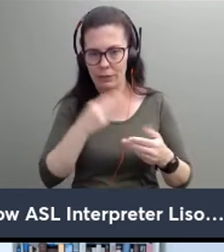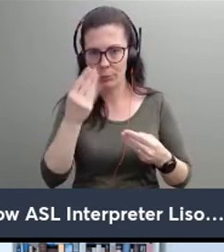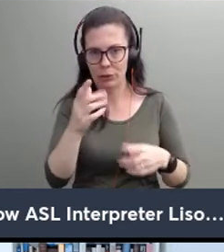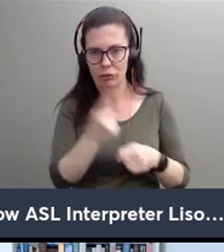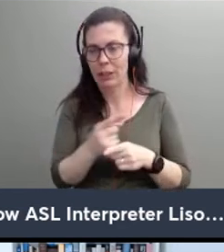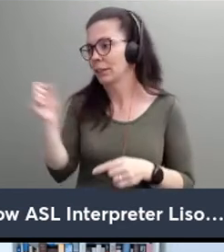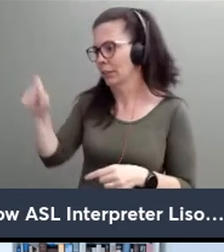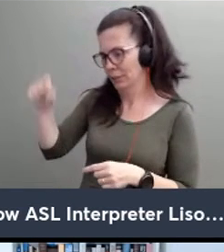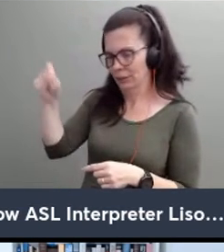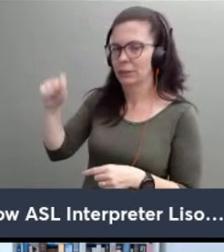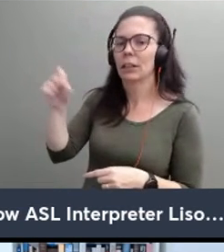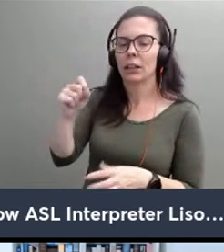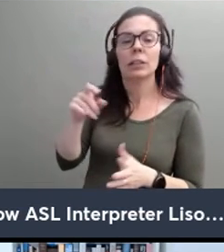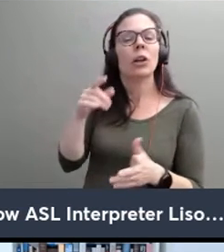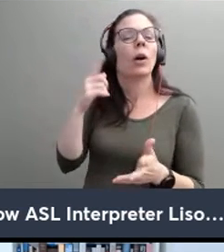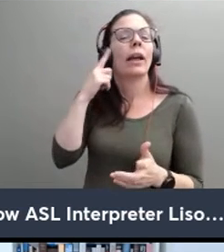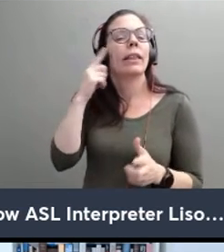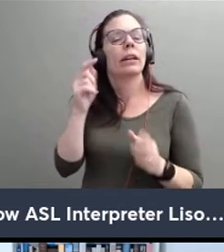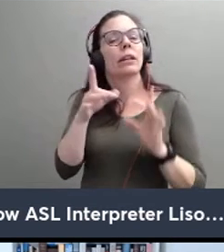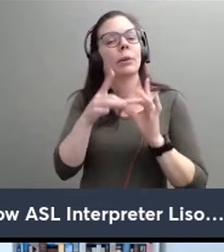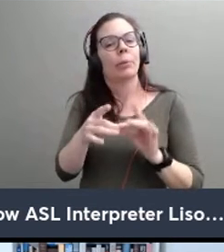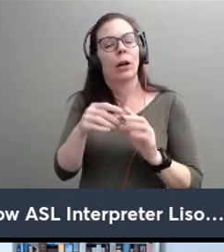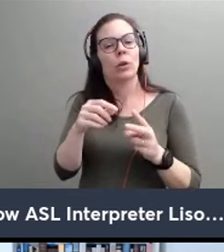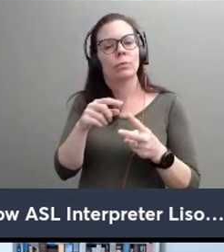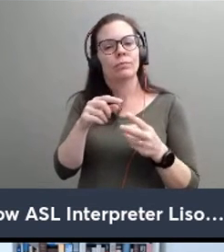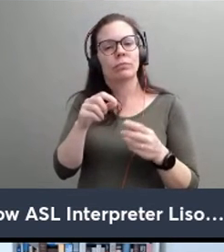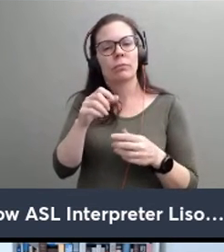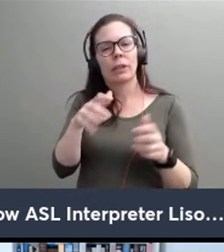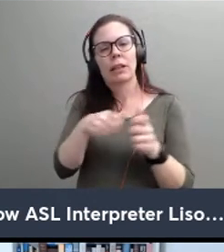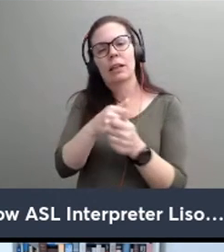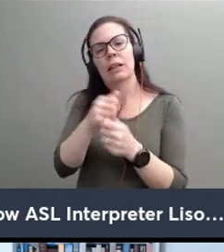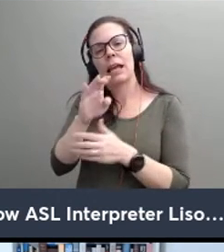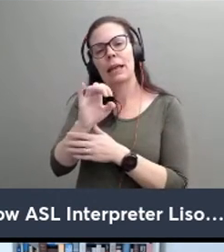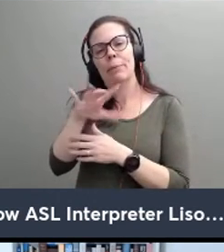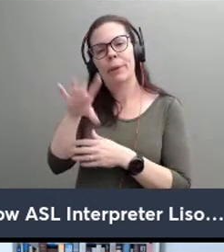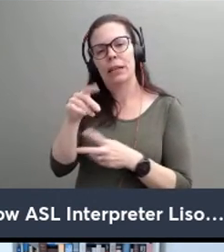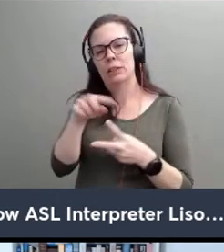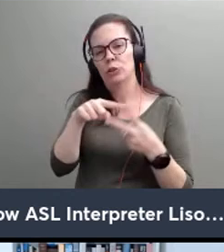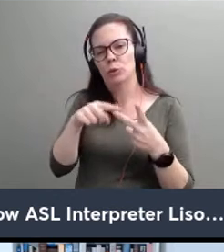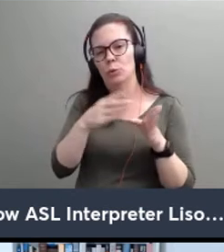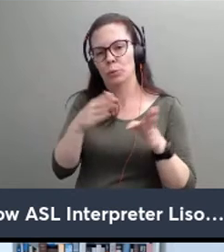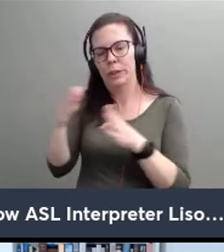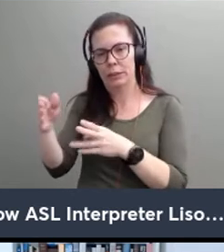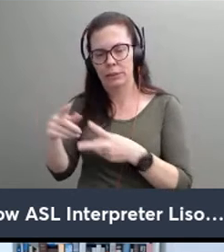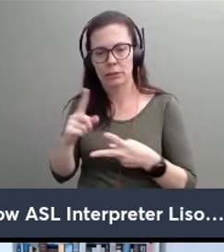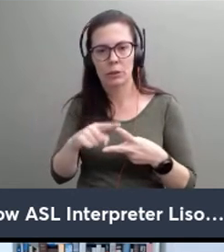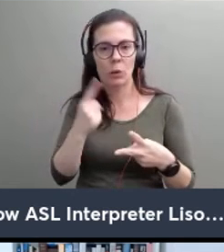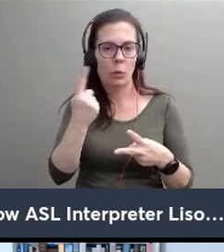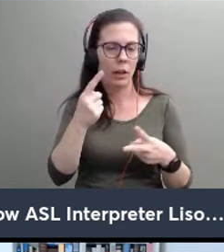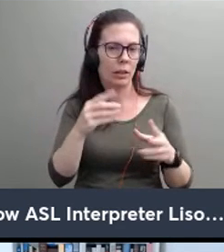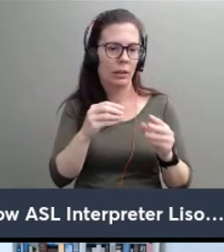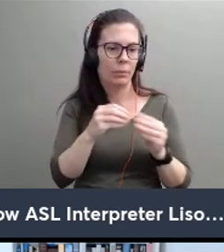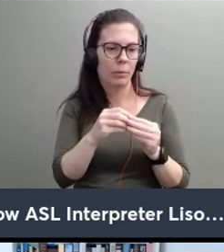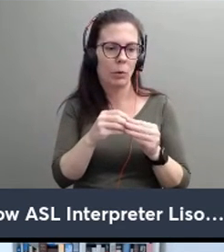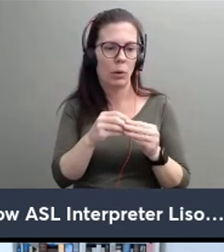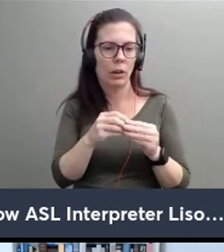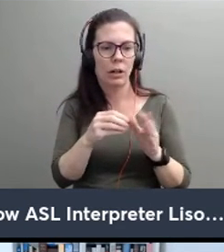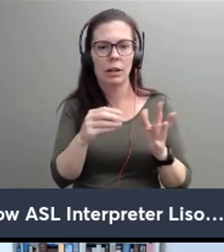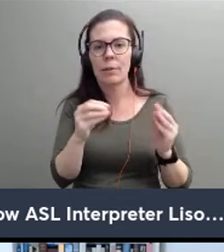Yeah, so think about updates in two ways. One update is that suddenly we hire a lot more employees in APAC.